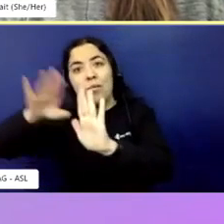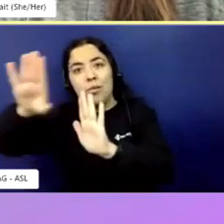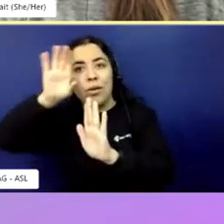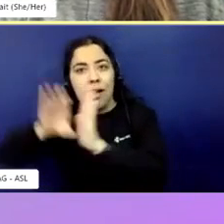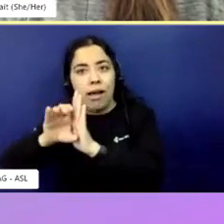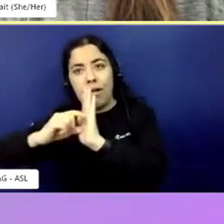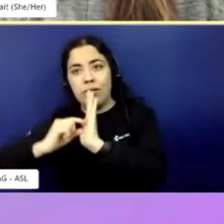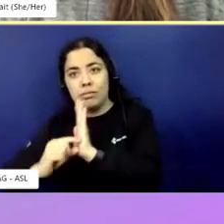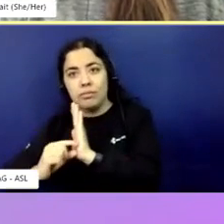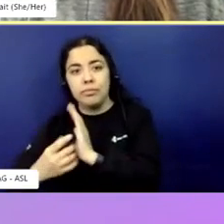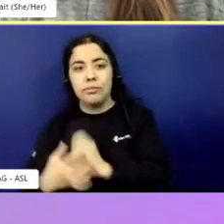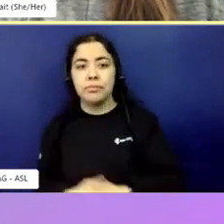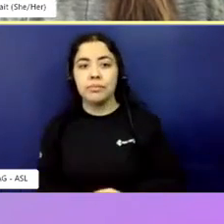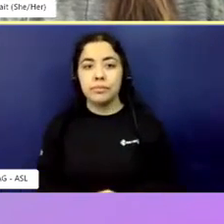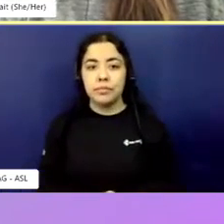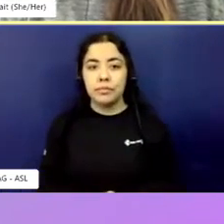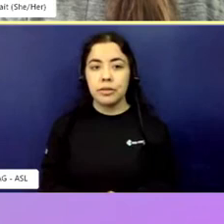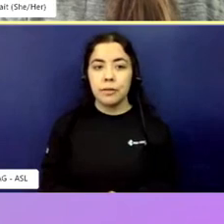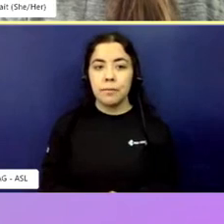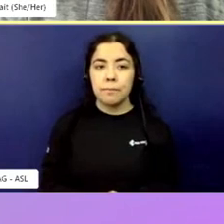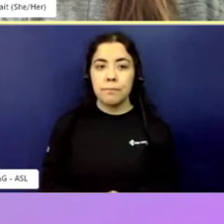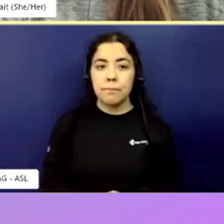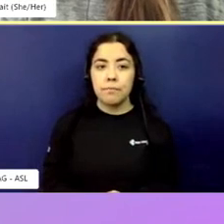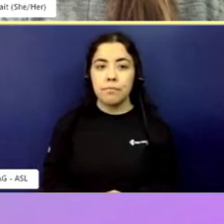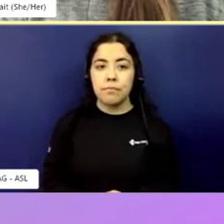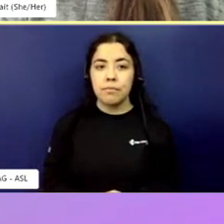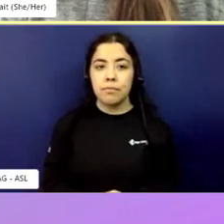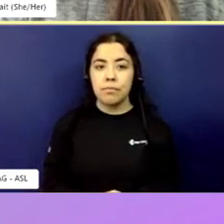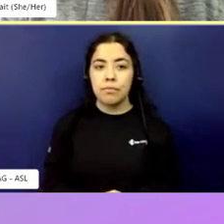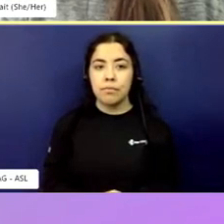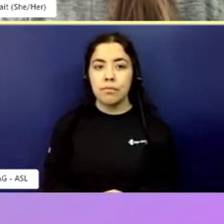across not only generations, but cultural context to. And